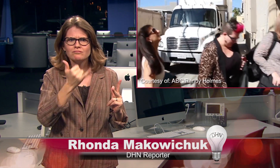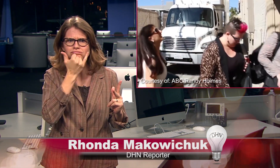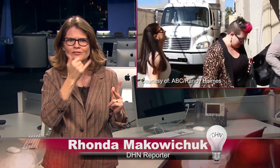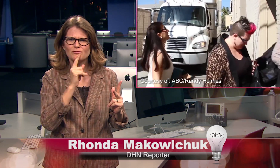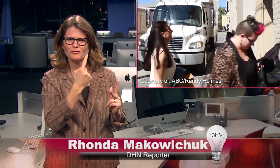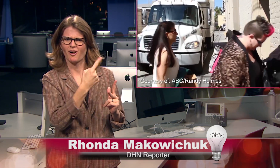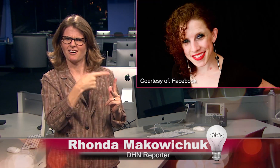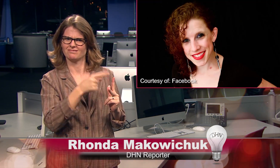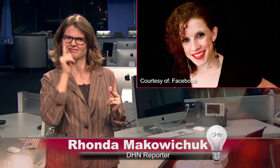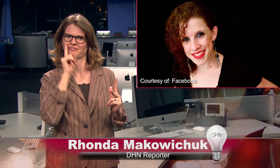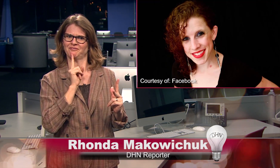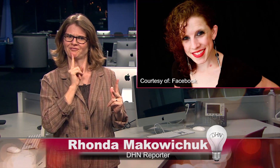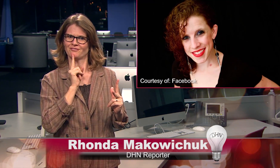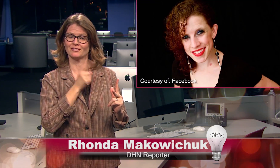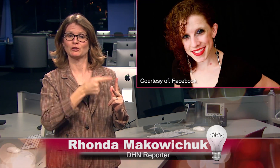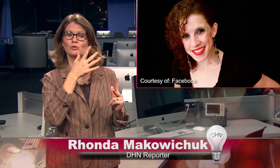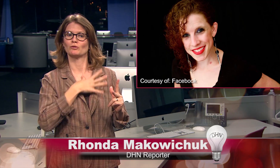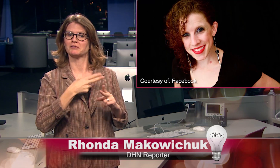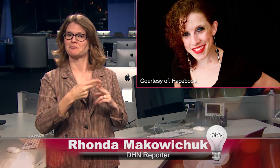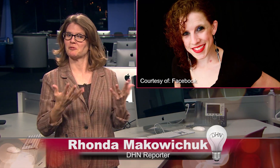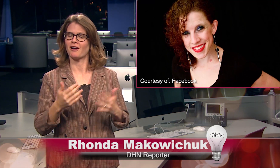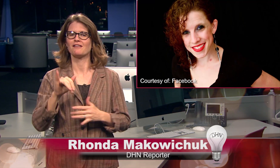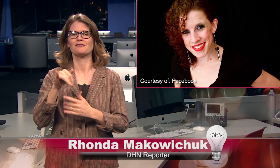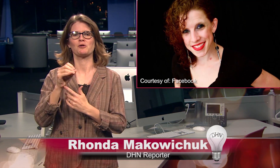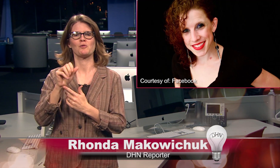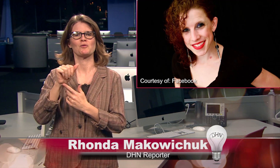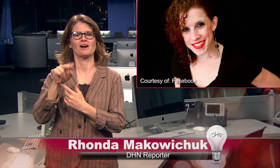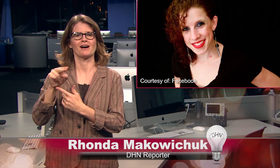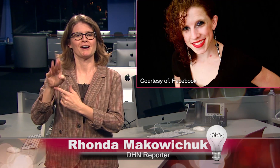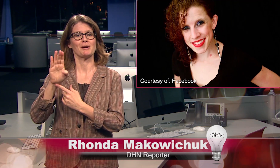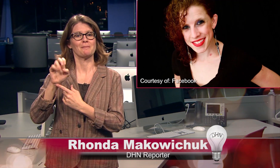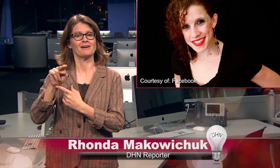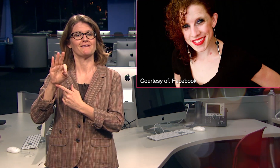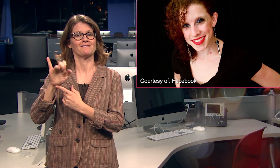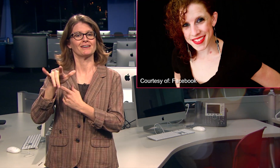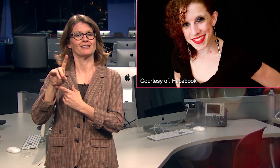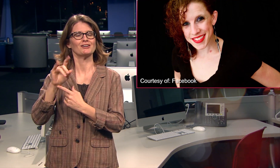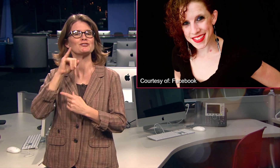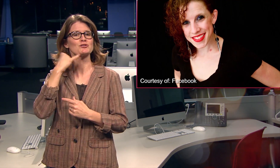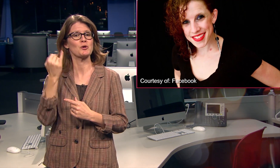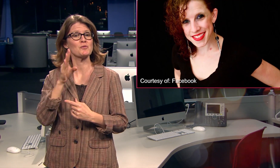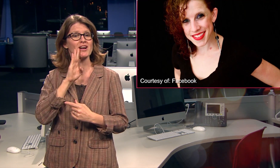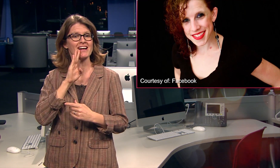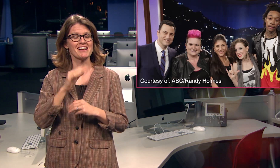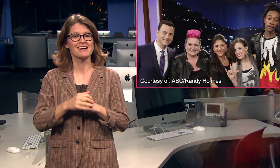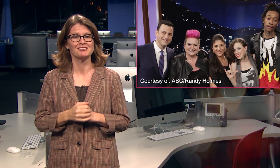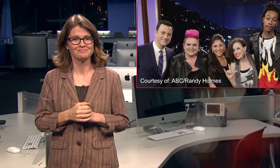BUT JOANN BENFIELD IS ACTUALLY DEAF HERSELF. THE OTHER TWO PERFORMERS SAID THEY WANTED